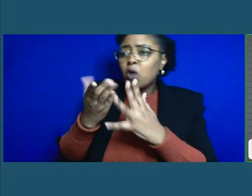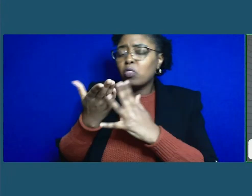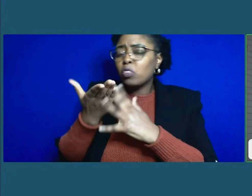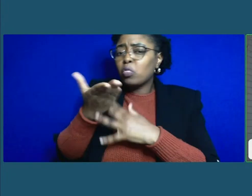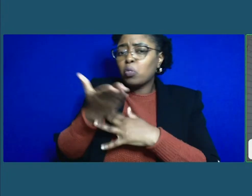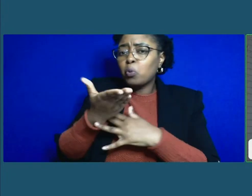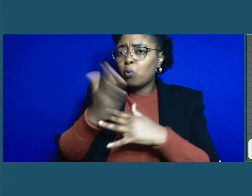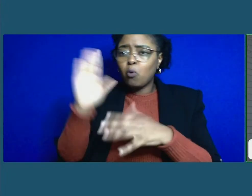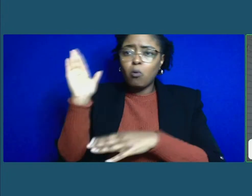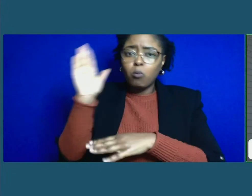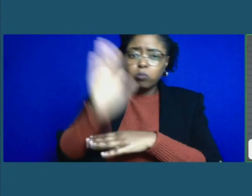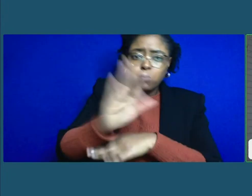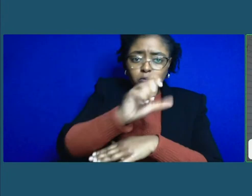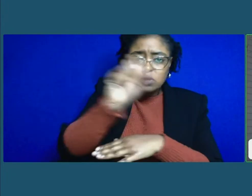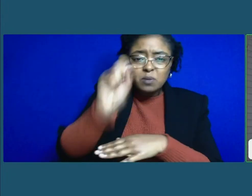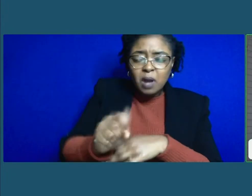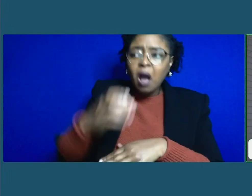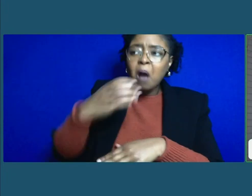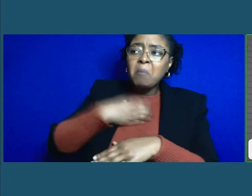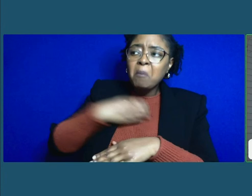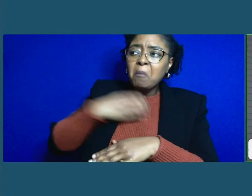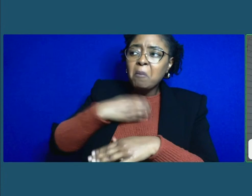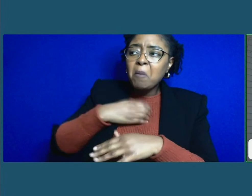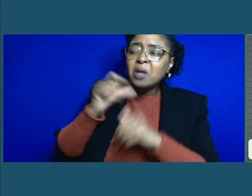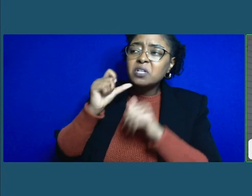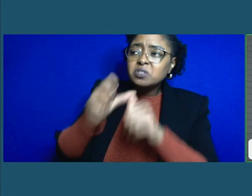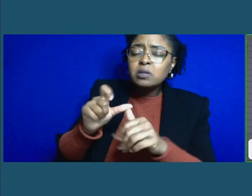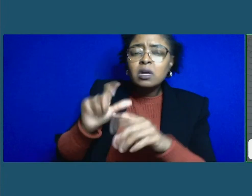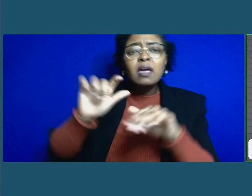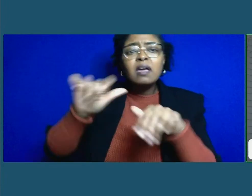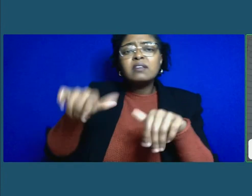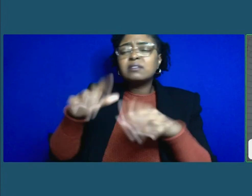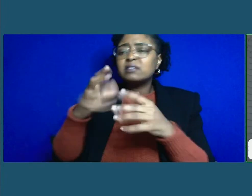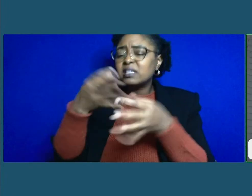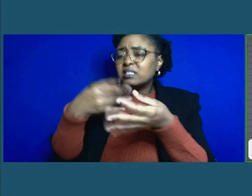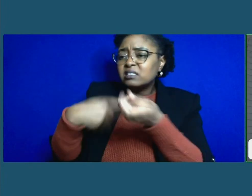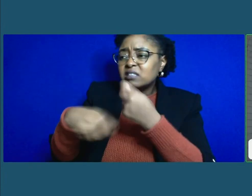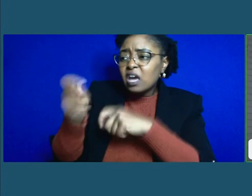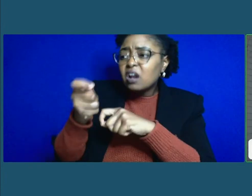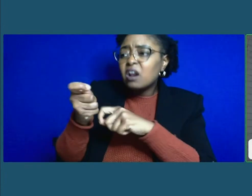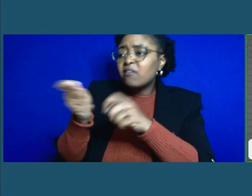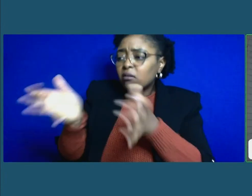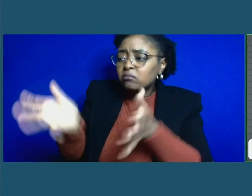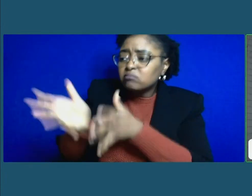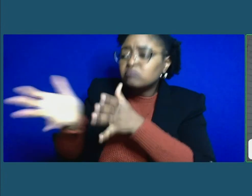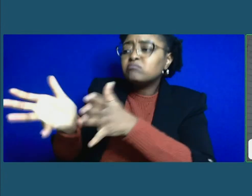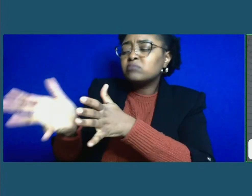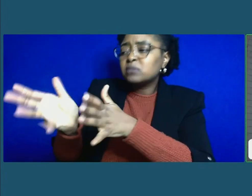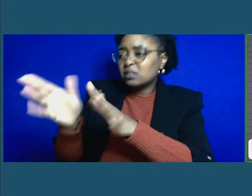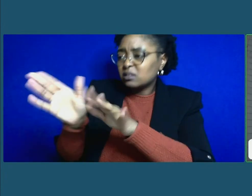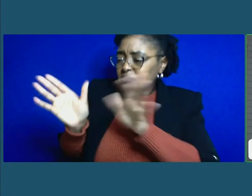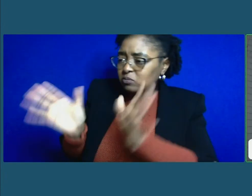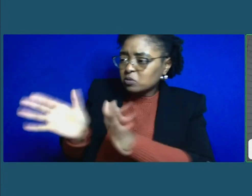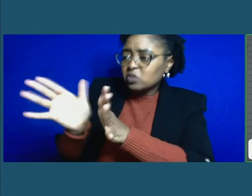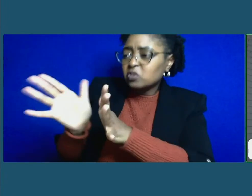into high school, but the complaints continued through the entire semester. Instead of